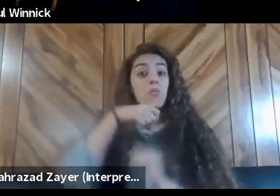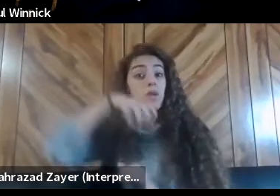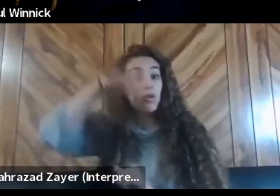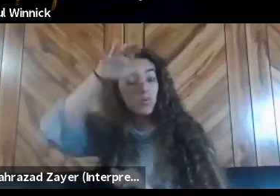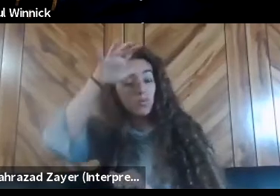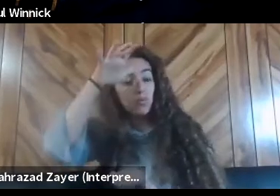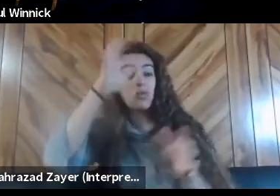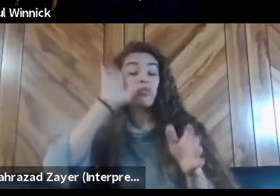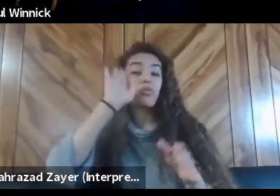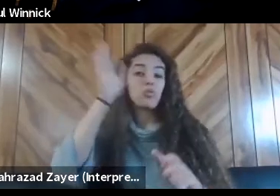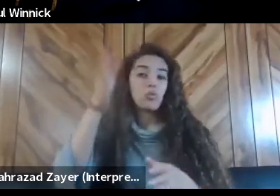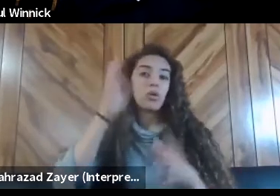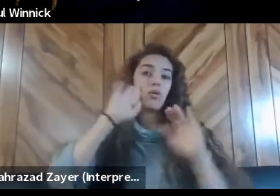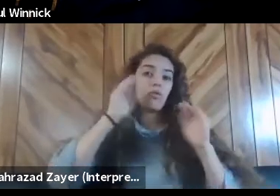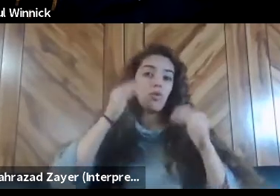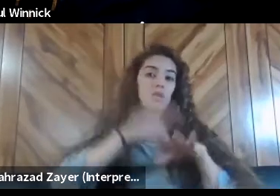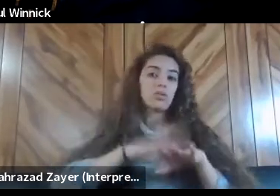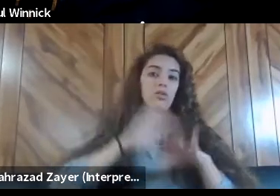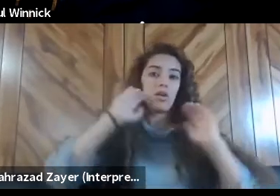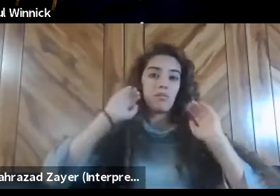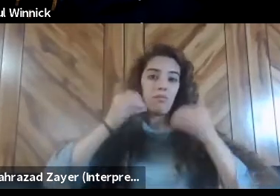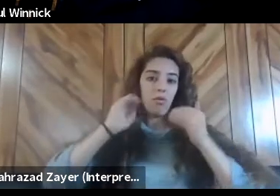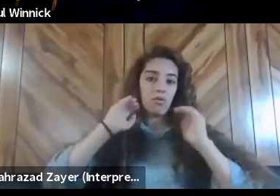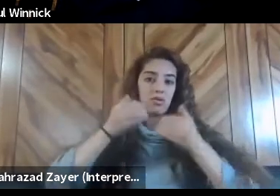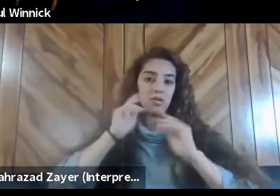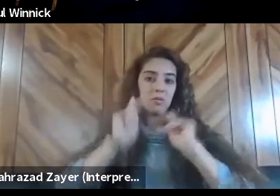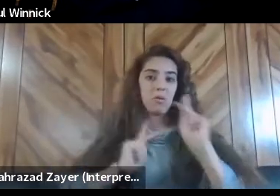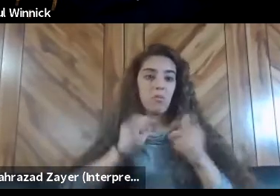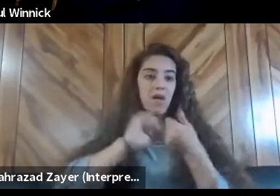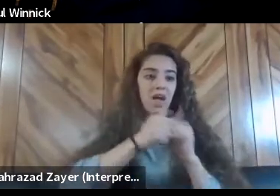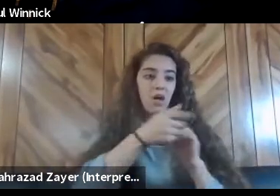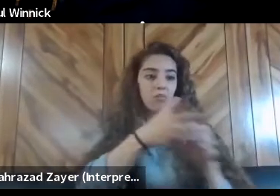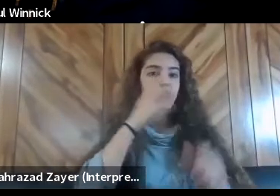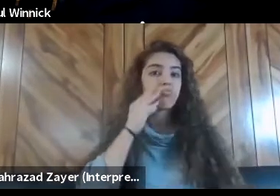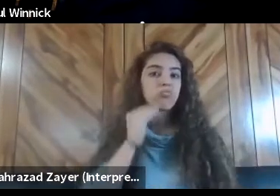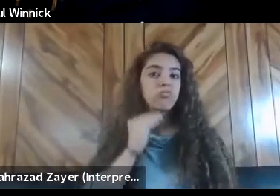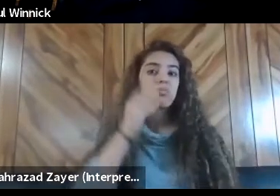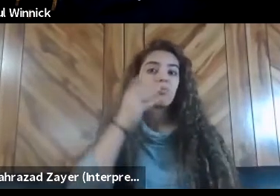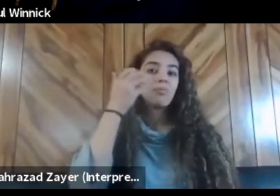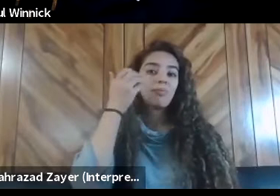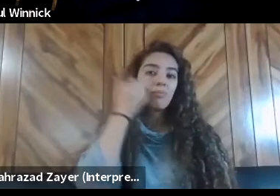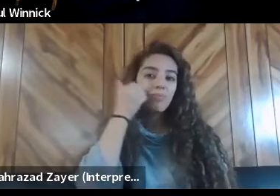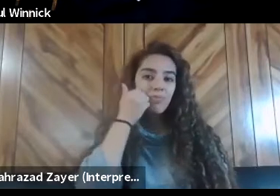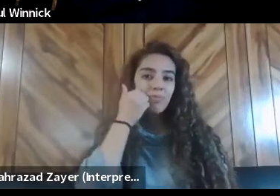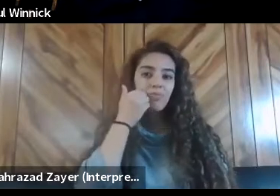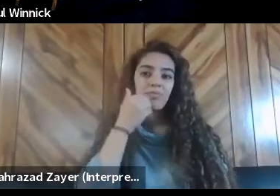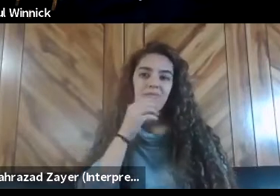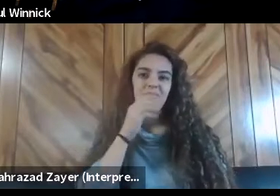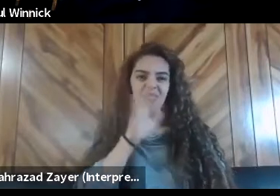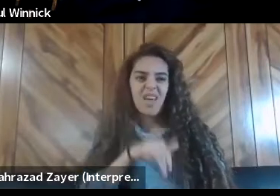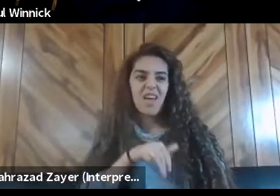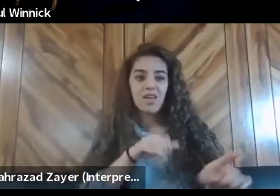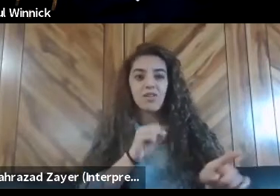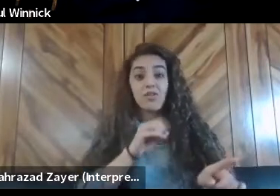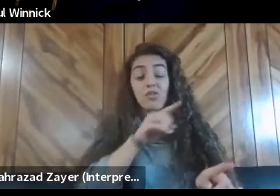other issues. And so we've done all of that with her and she's on track. And she's doing really well with that, however, we're